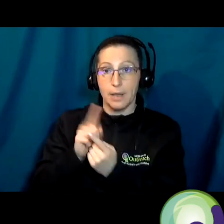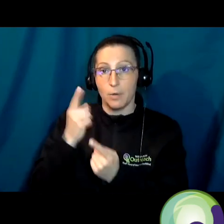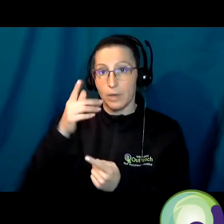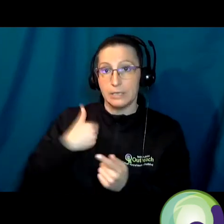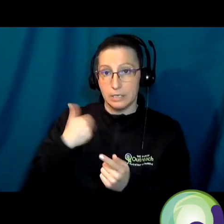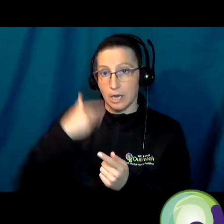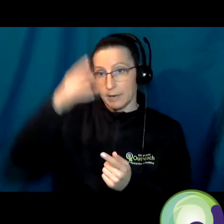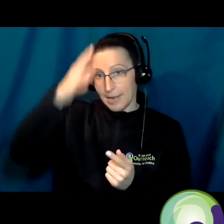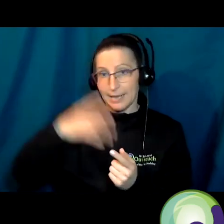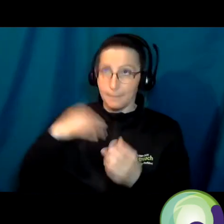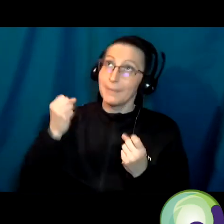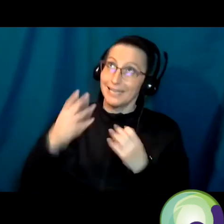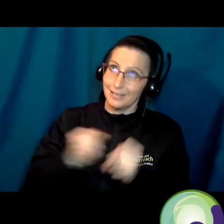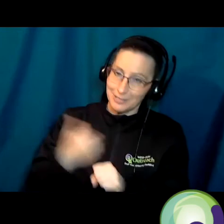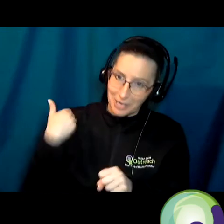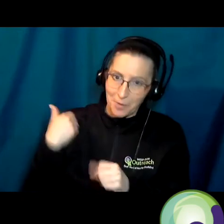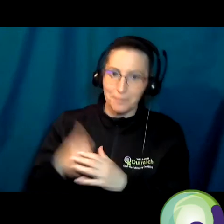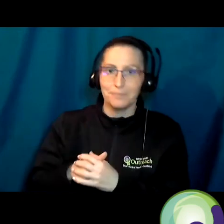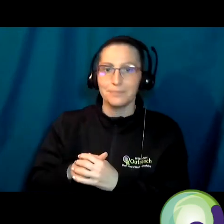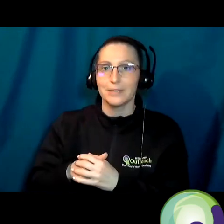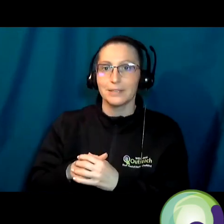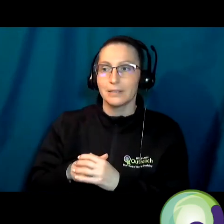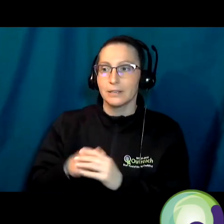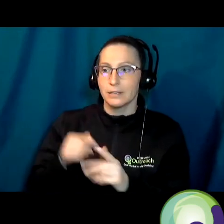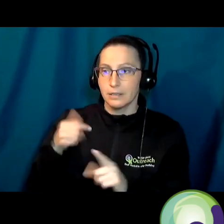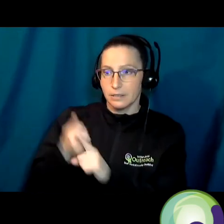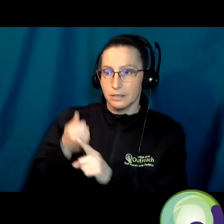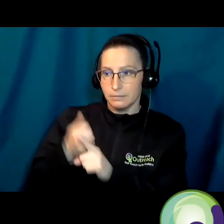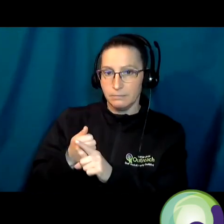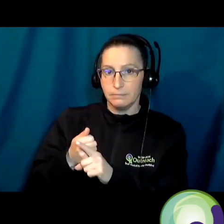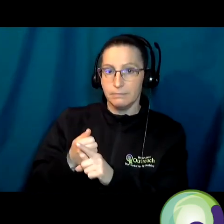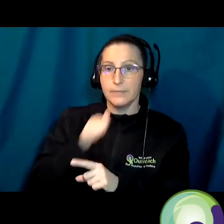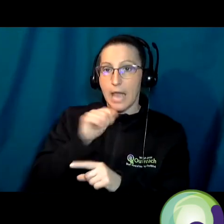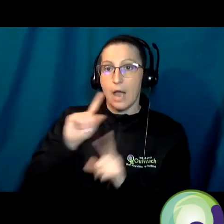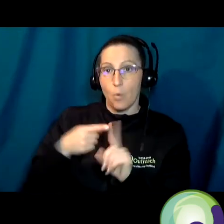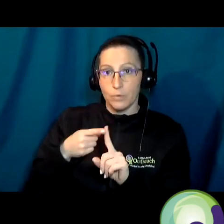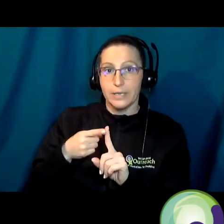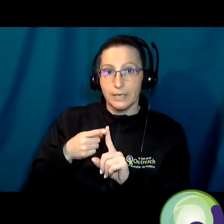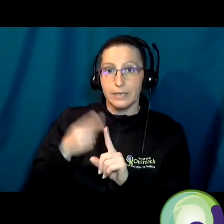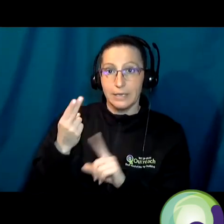many moons ago, who not only was hearing impaired, but he had